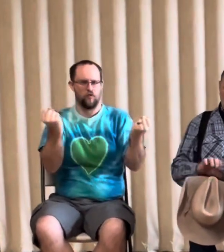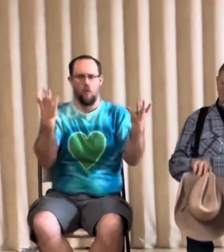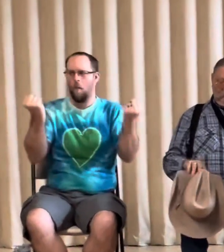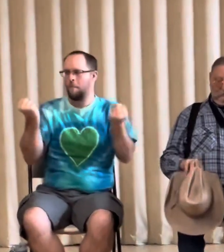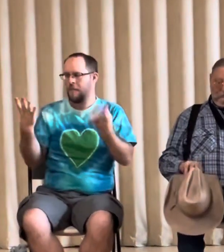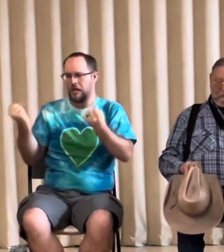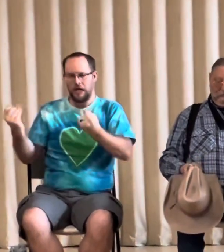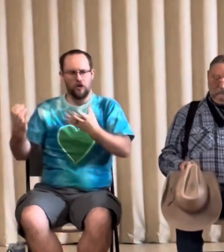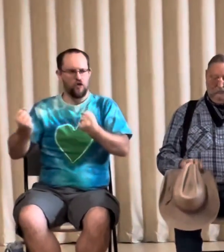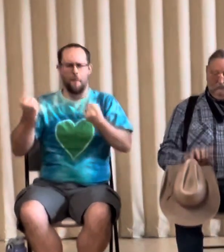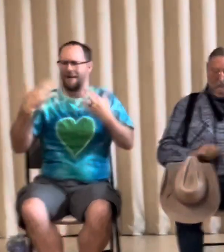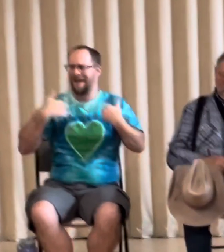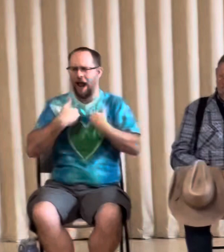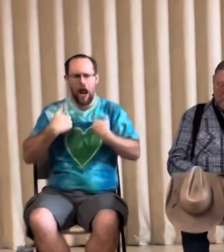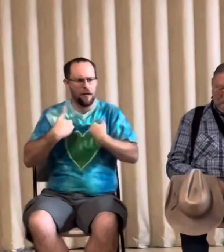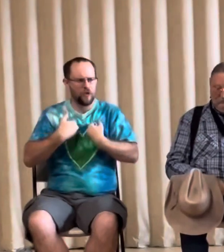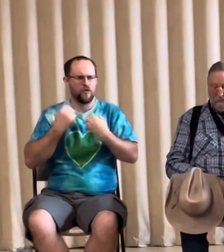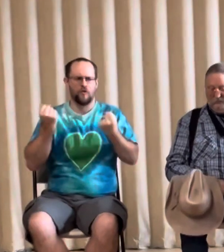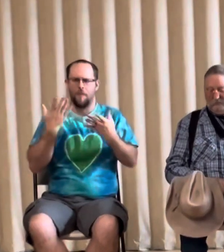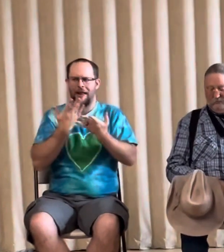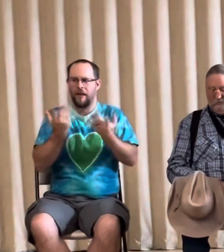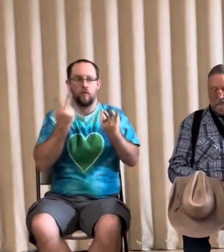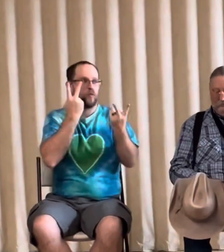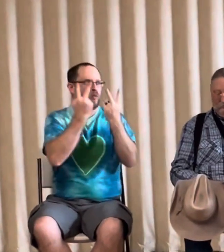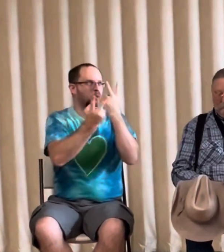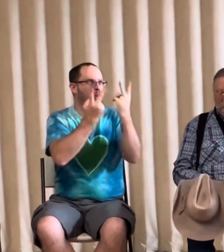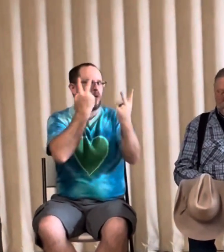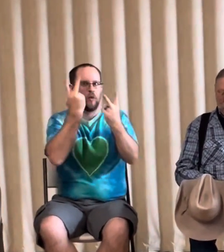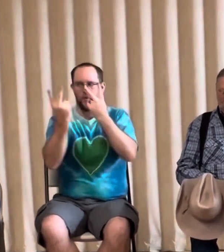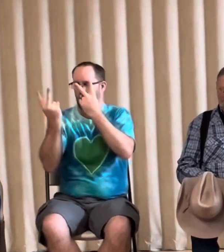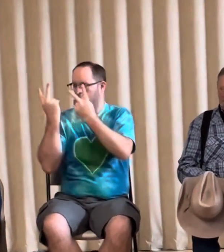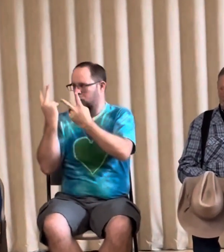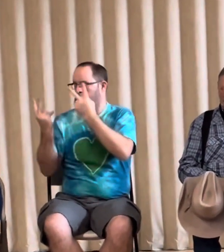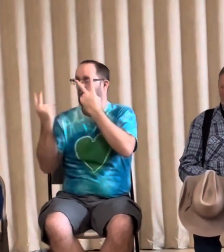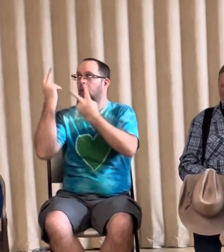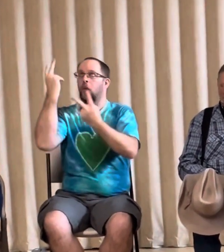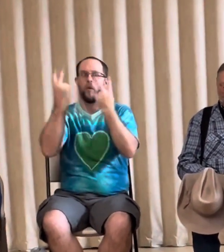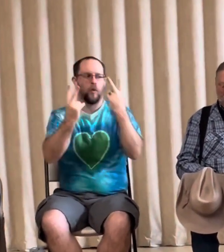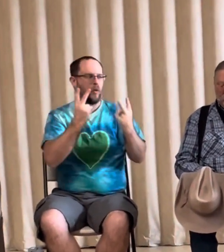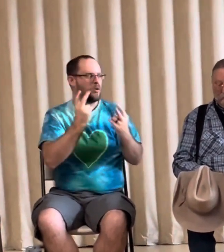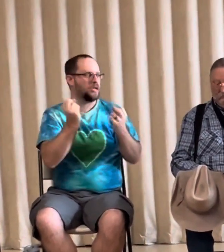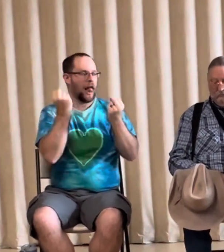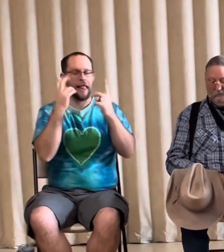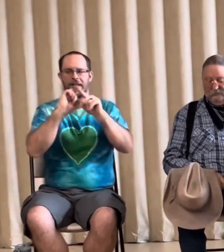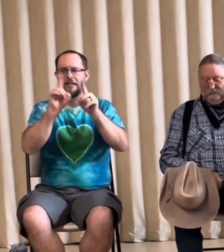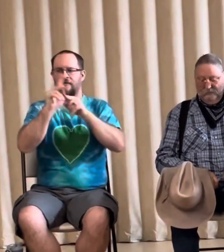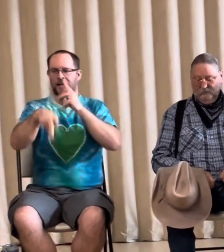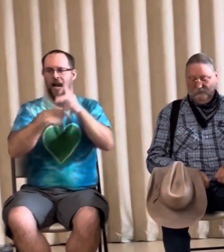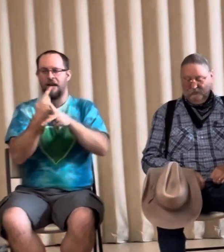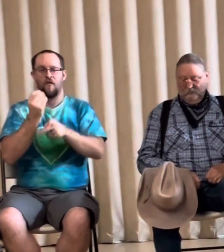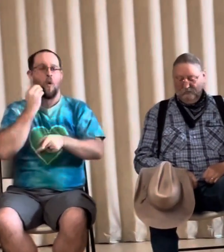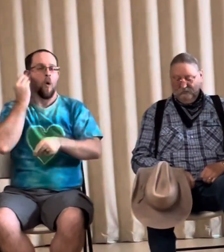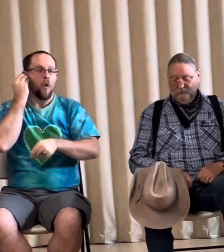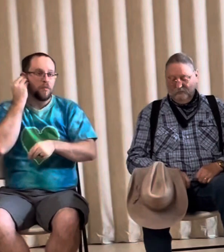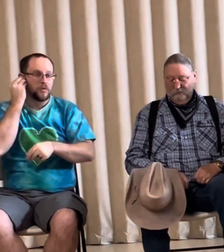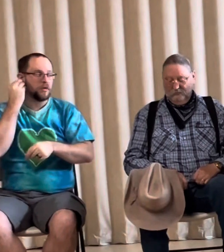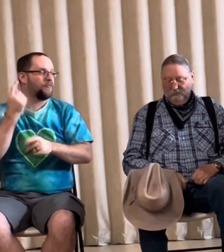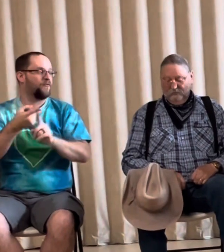so many animals, and so many things to see. We saw lots of different kinds of homes, from high-rise